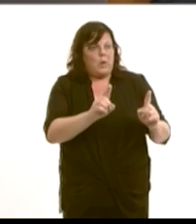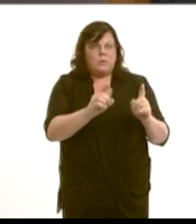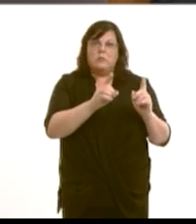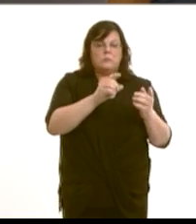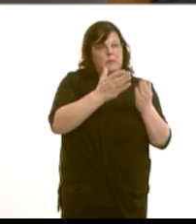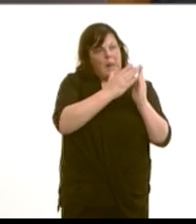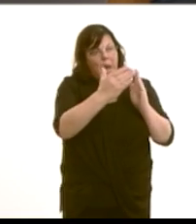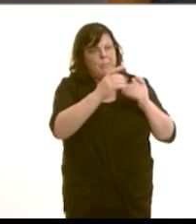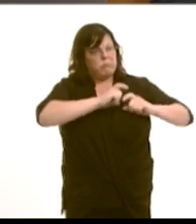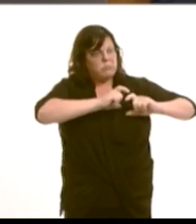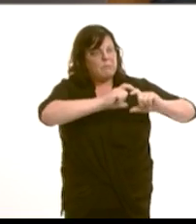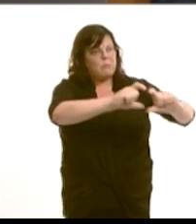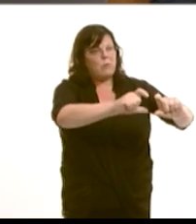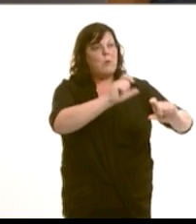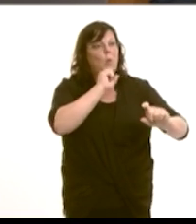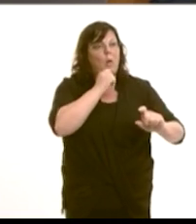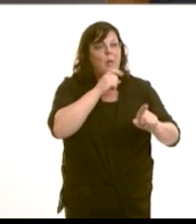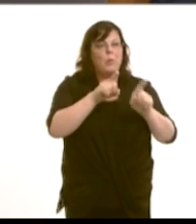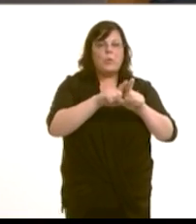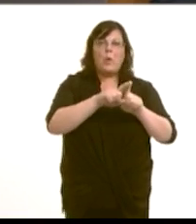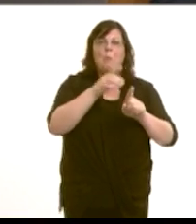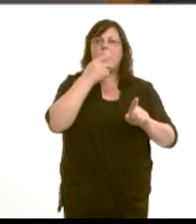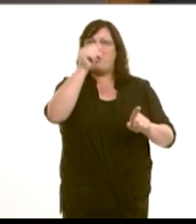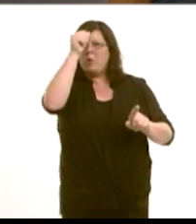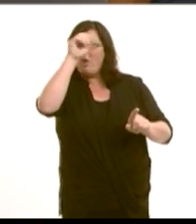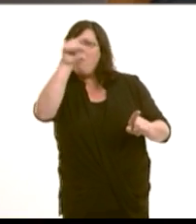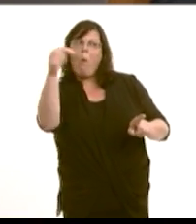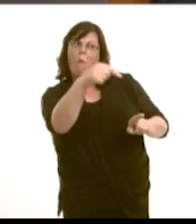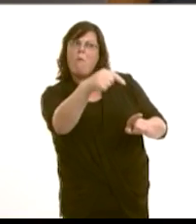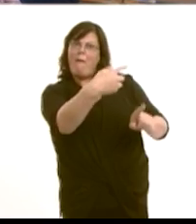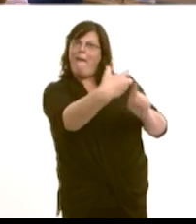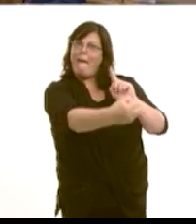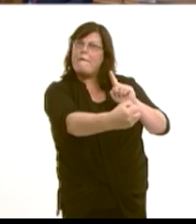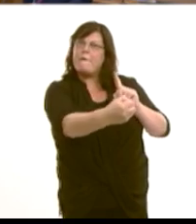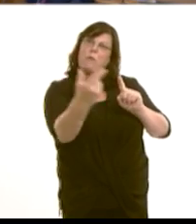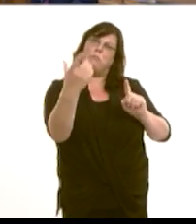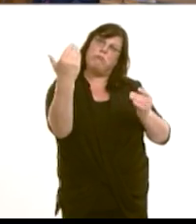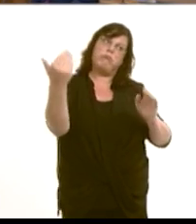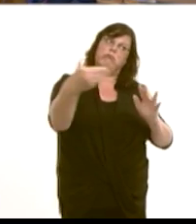continued running, but also to ensure that knowledge about the library was more widespread in the community.